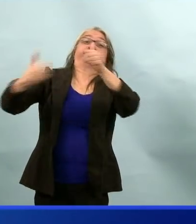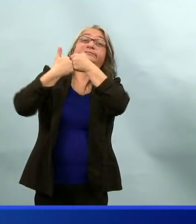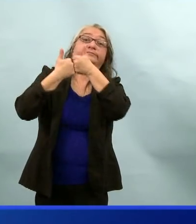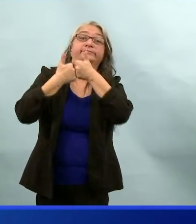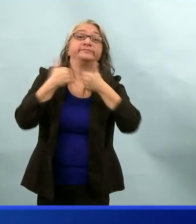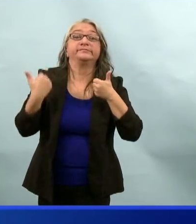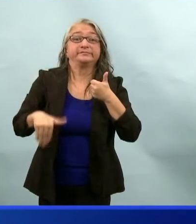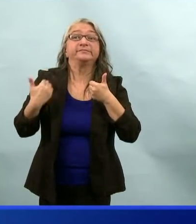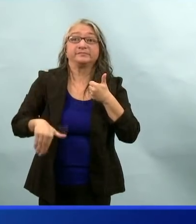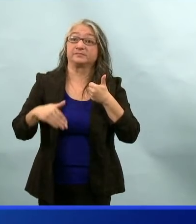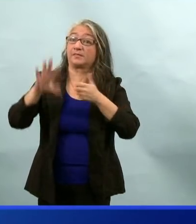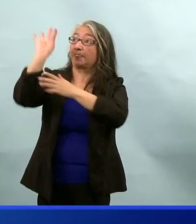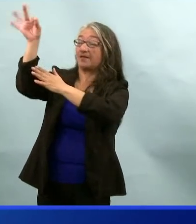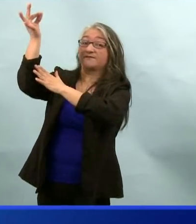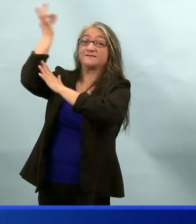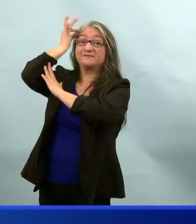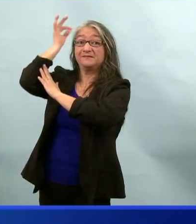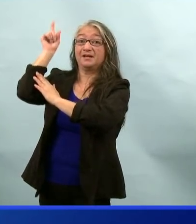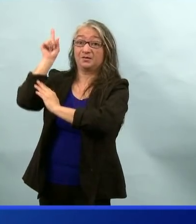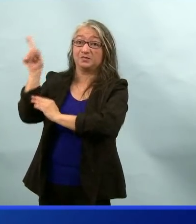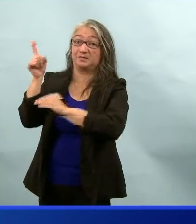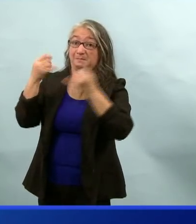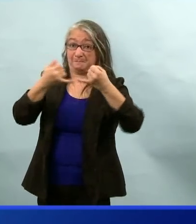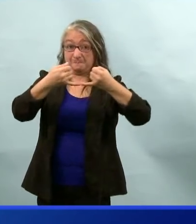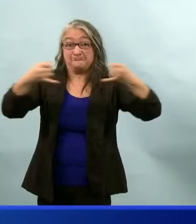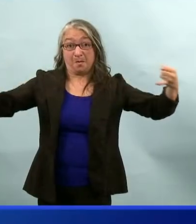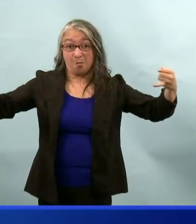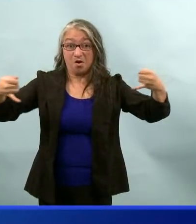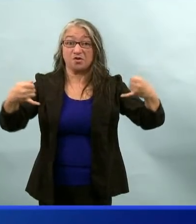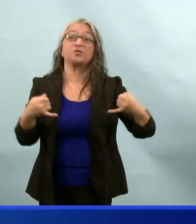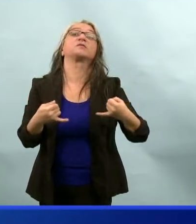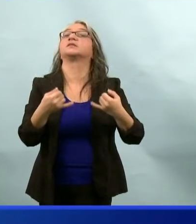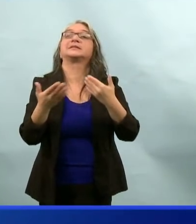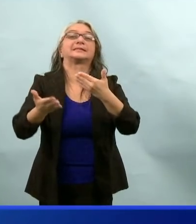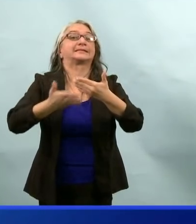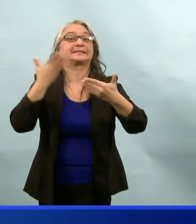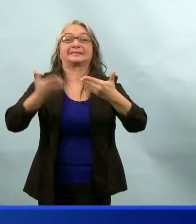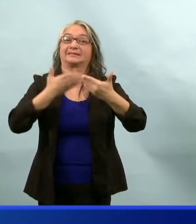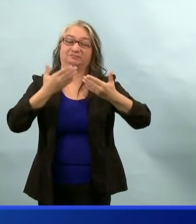various reasons and i think they're obvious in relation to access point and managing you know